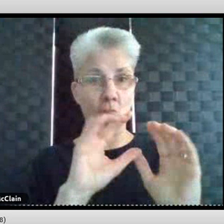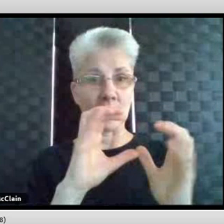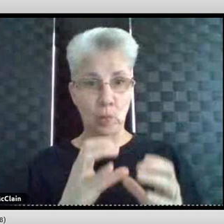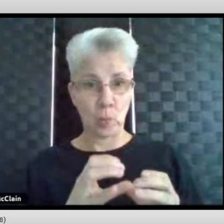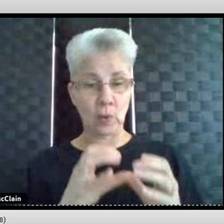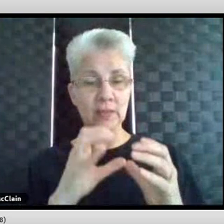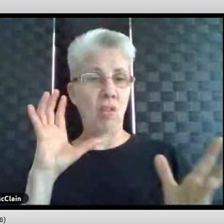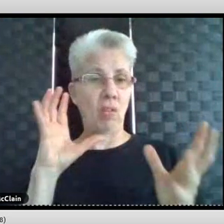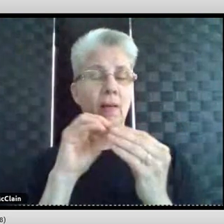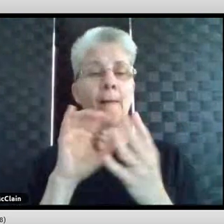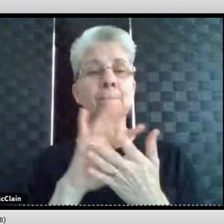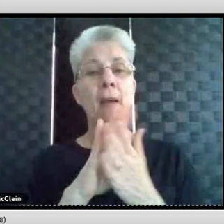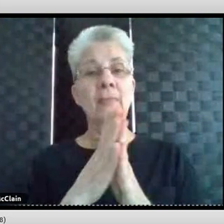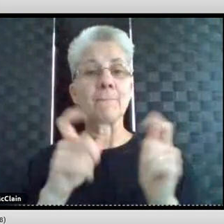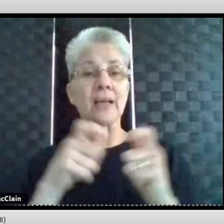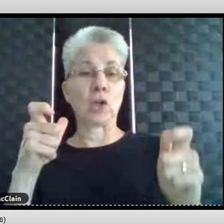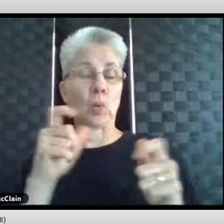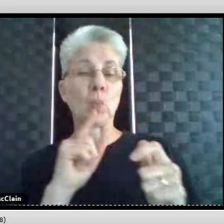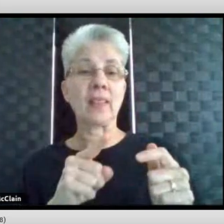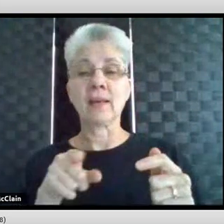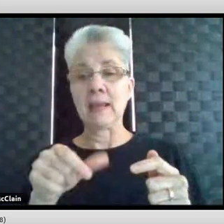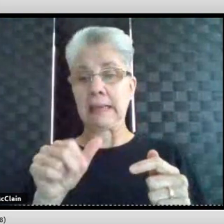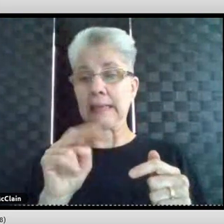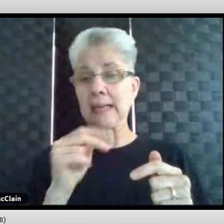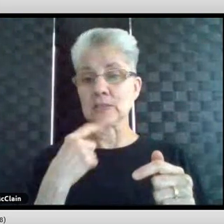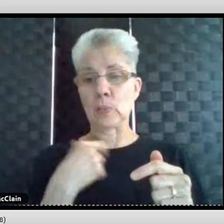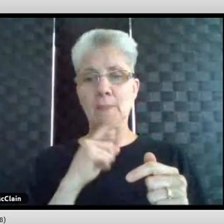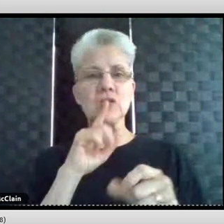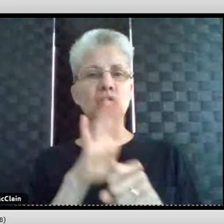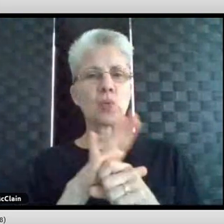it might turn out to be bigger, and as Glen said, we need to ensure longevity,